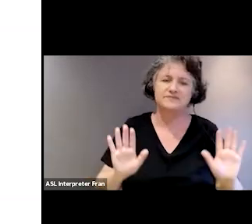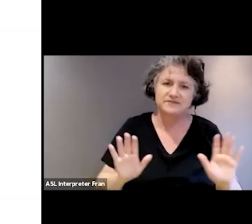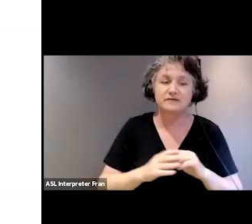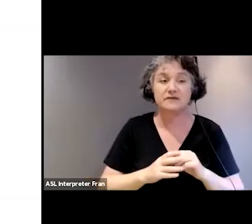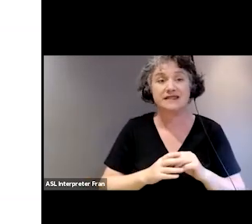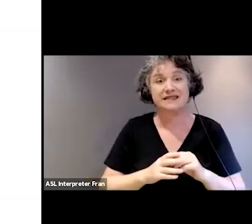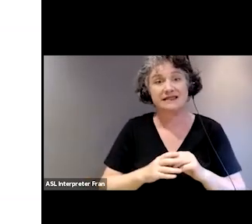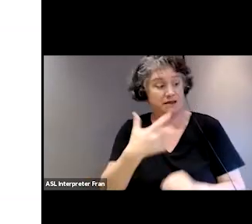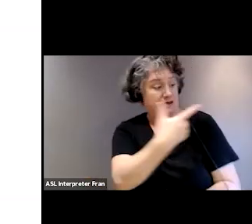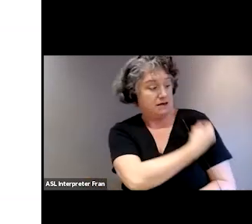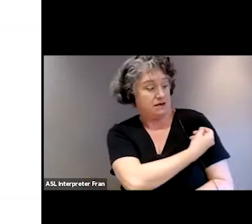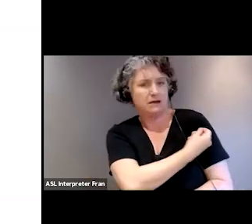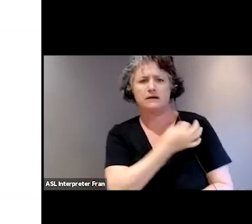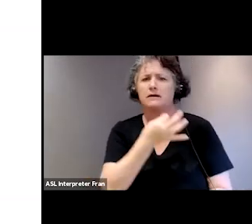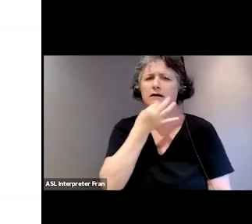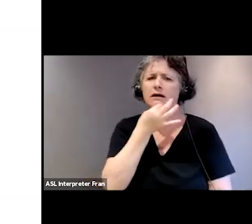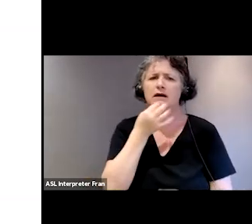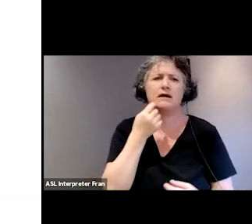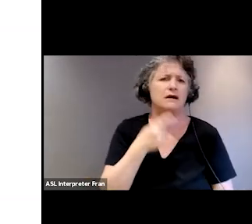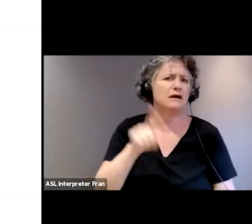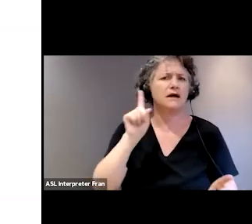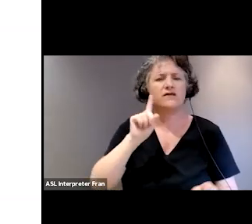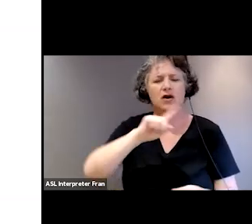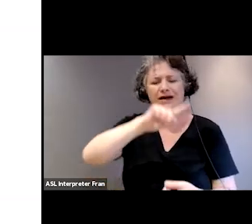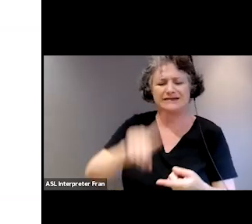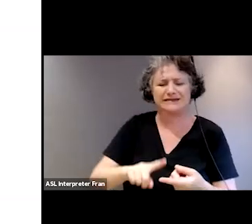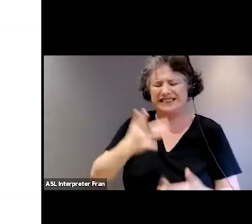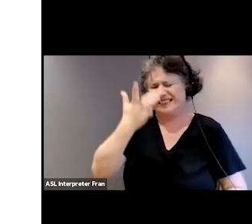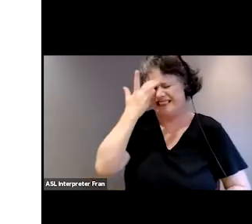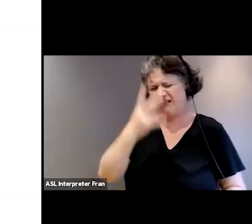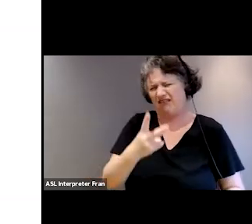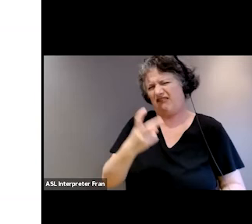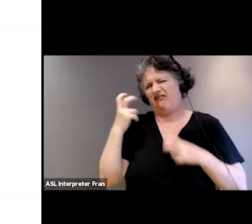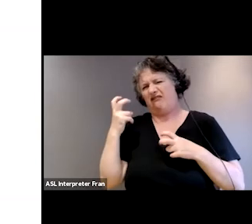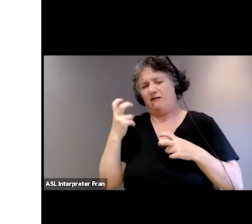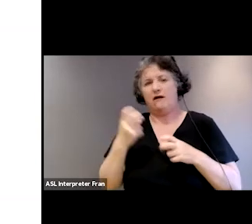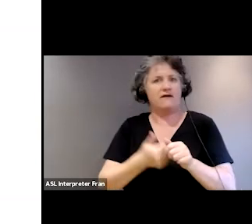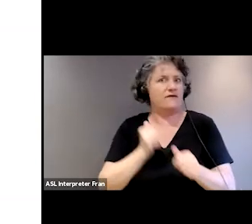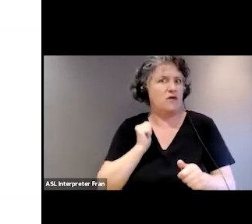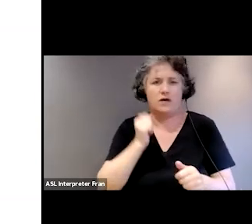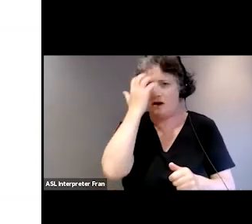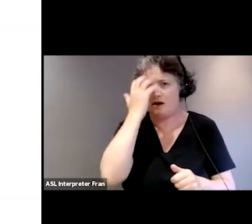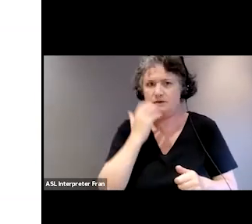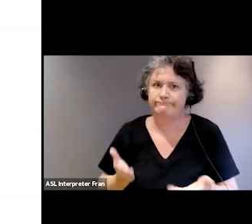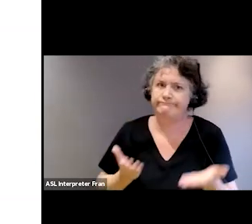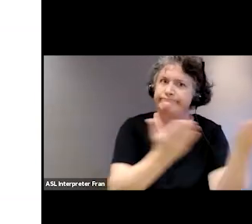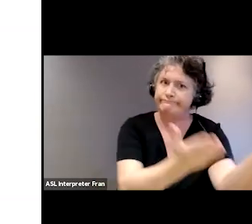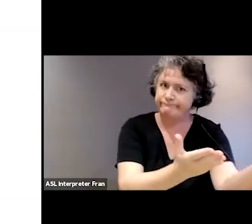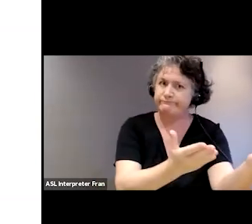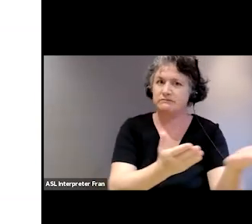with the pandemic for about 18 months, at least 18 months and it has impacted us all on a variety of different levels. Throughout this pandemic we have used a number of public health measures to protect us